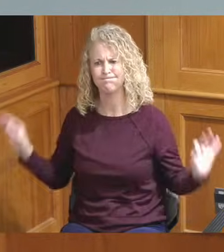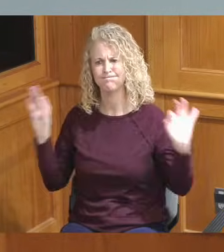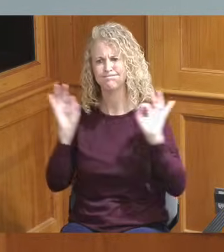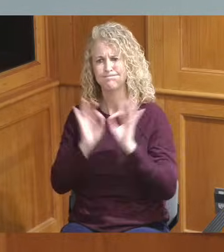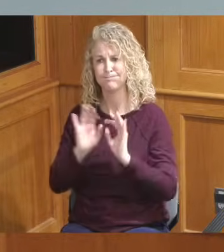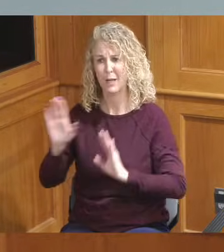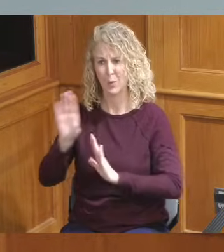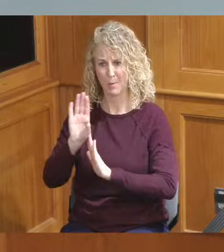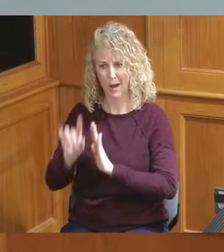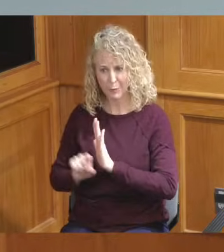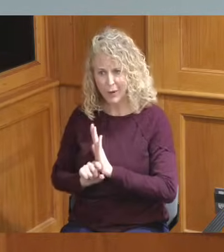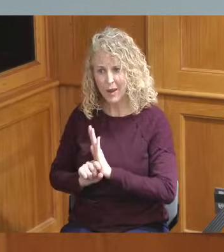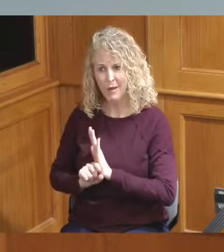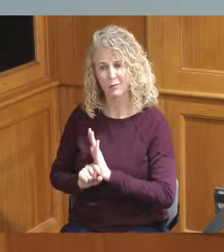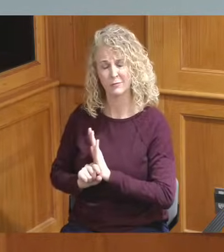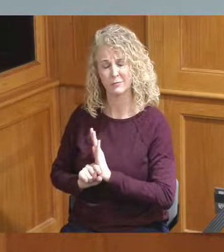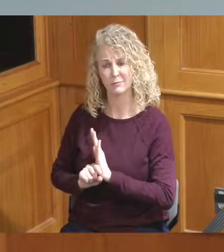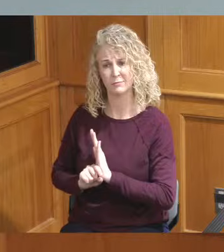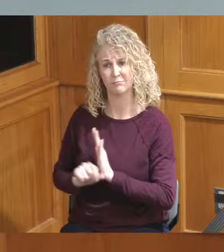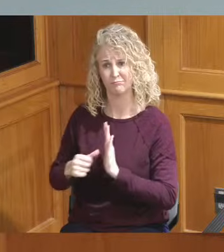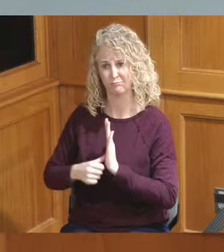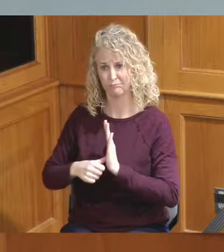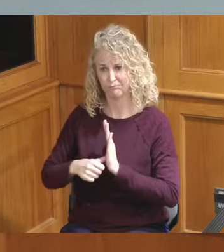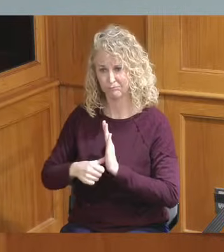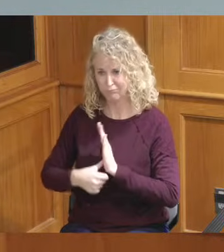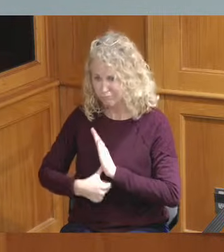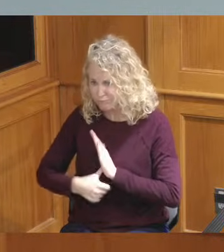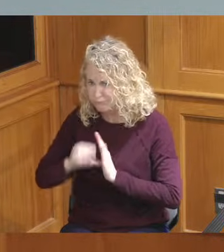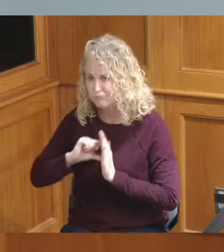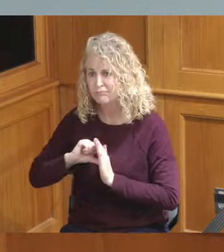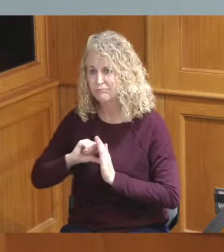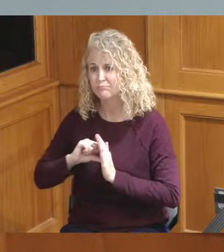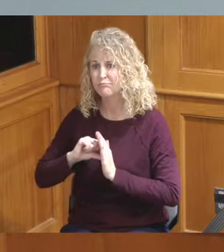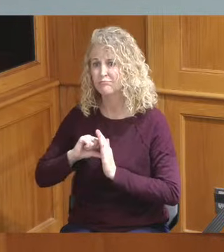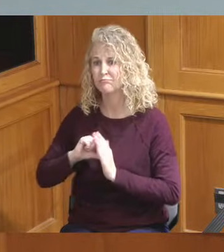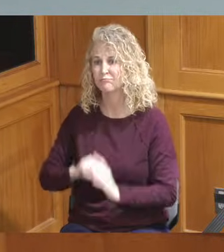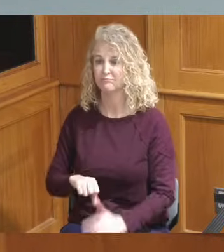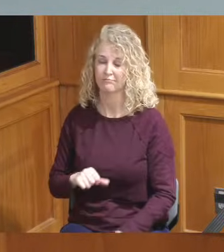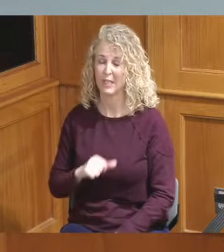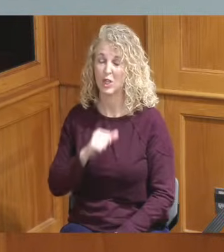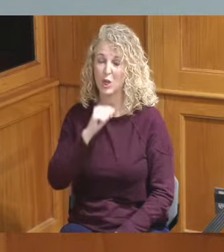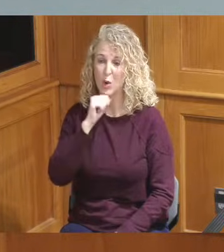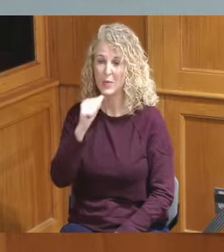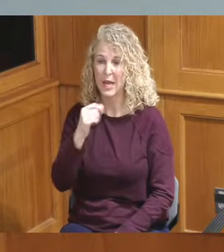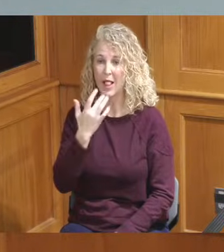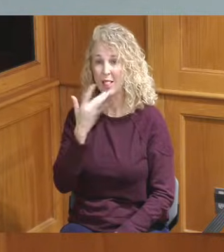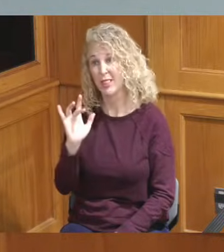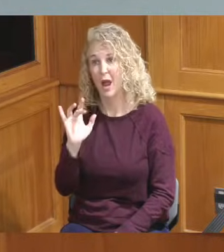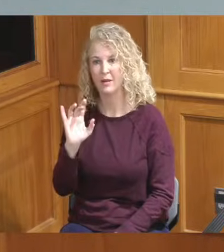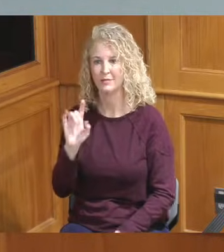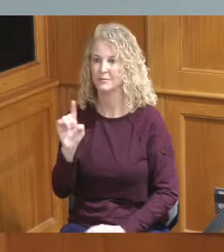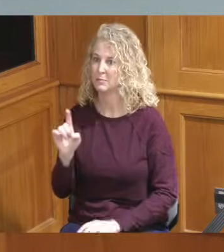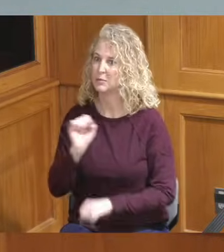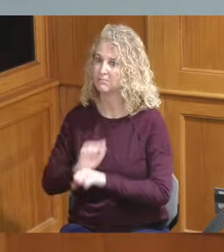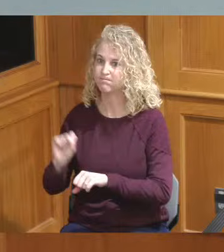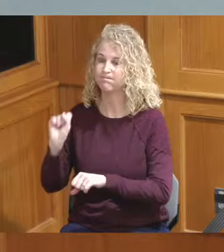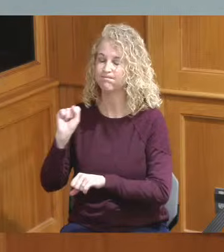from and you just didn't go to sleep and wake up like this. you did a lot of work leading up